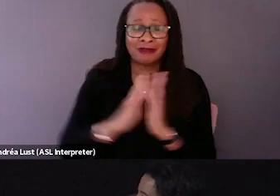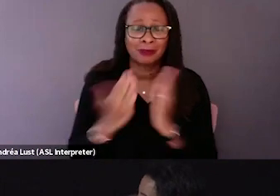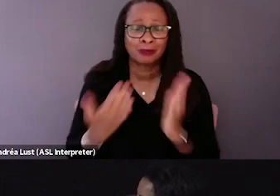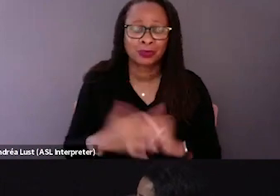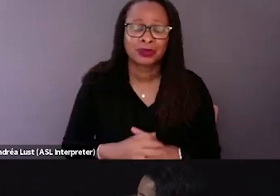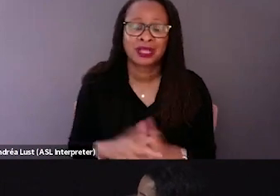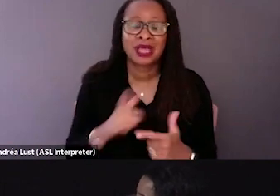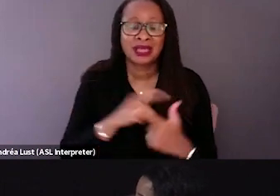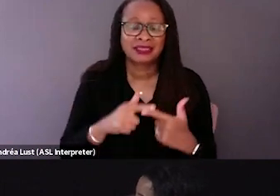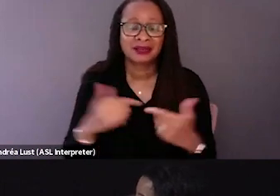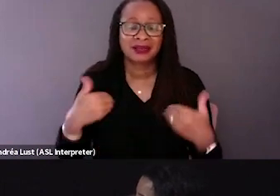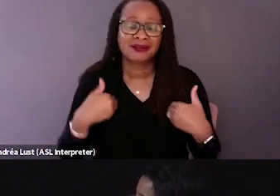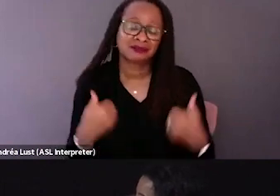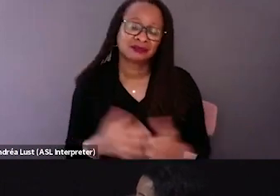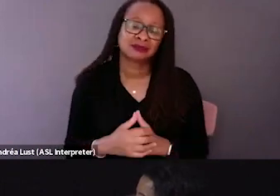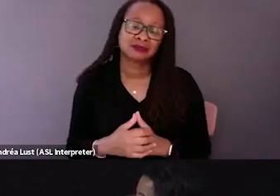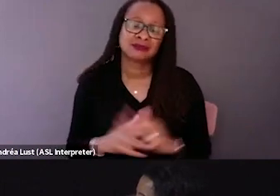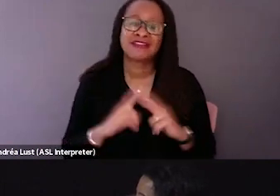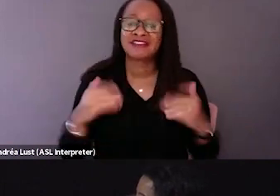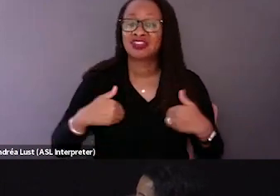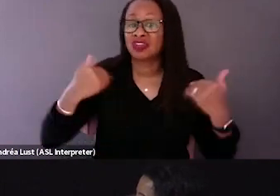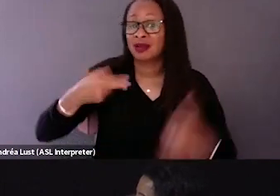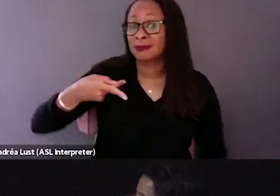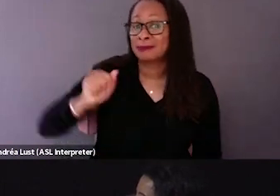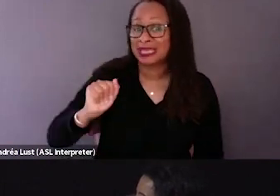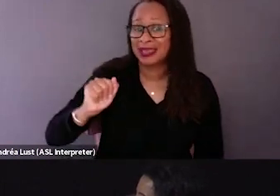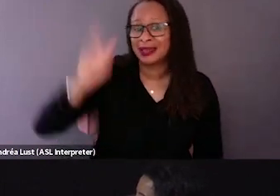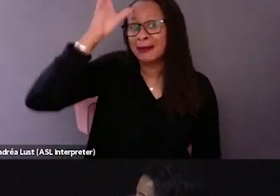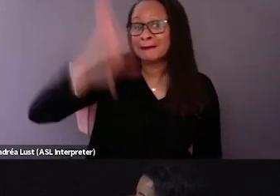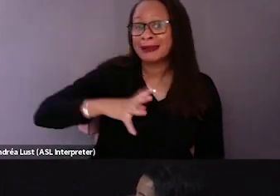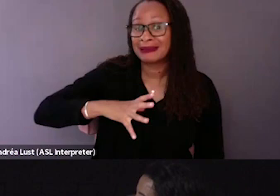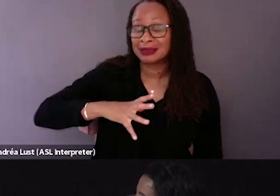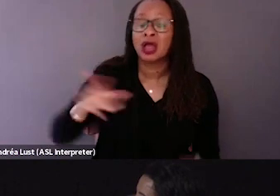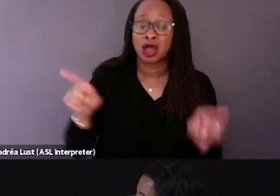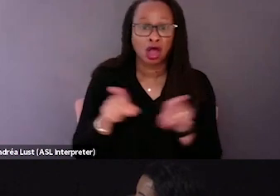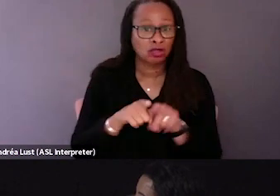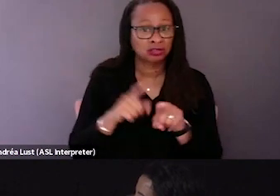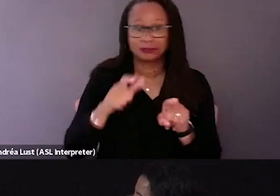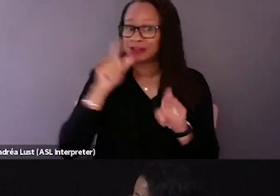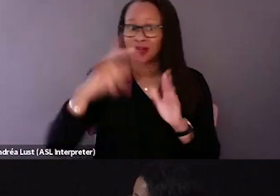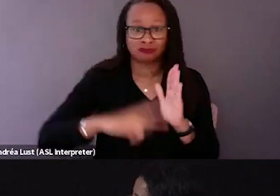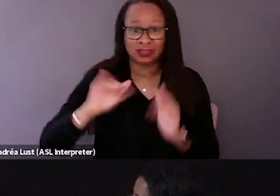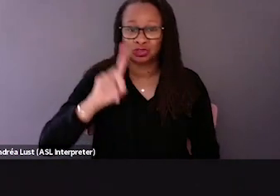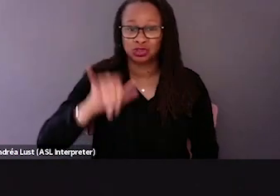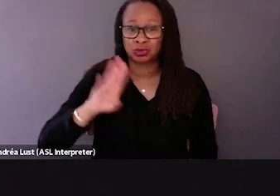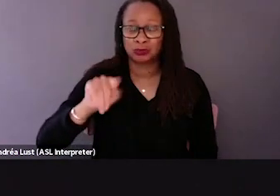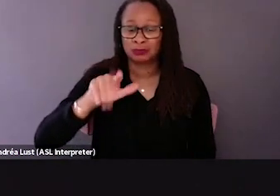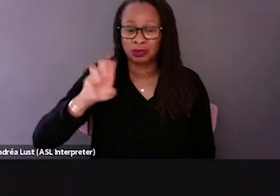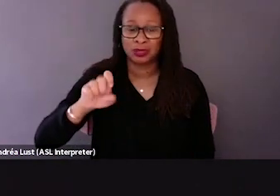And then we had a very young PA, a guy who also hadn't read the books, but who like brought this incredible energy